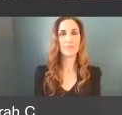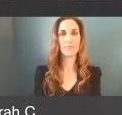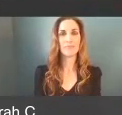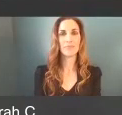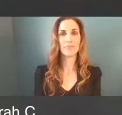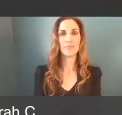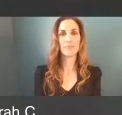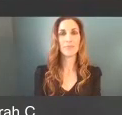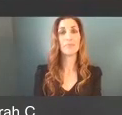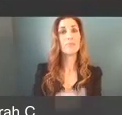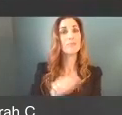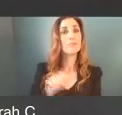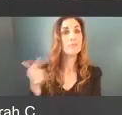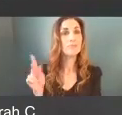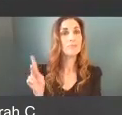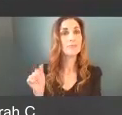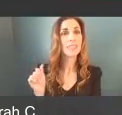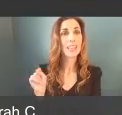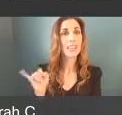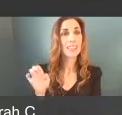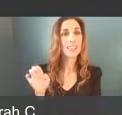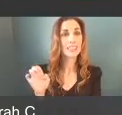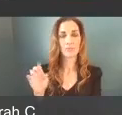[Staff] Next we'll go to Katie Meyer from WHYY.